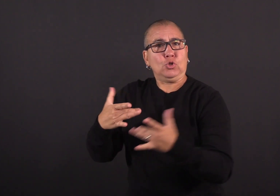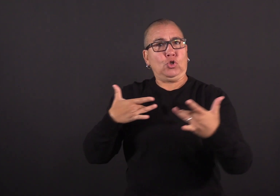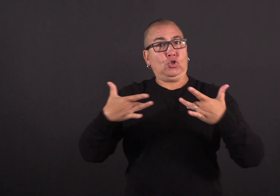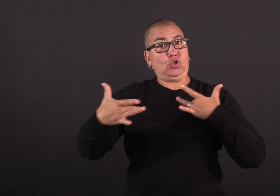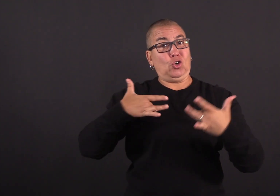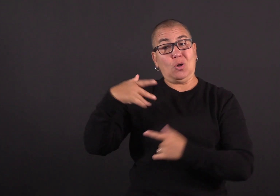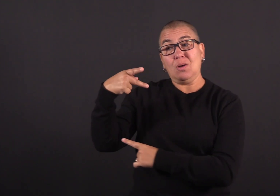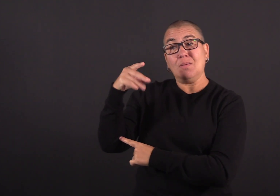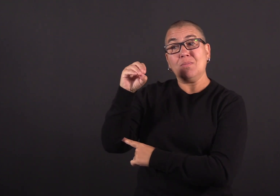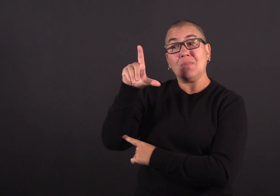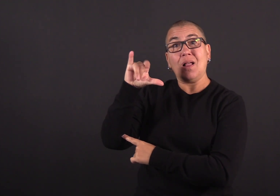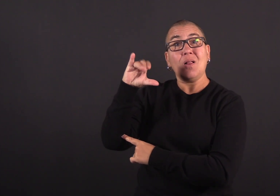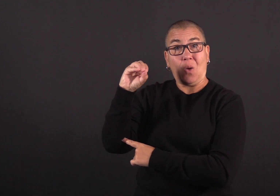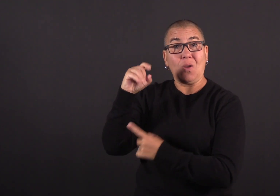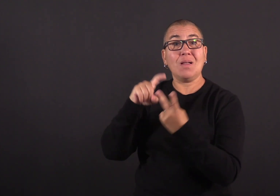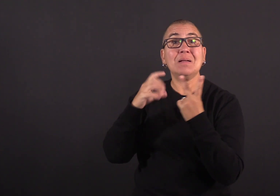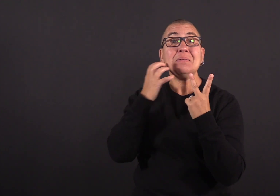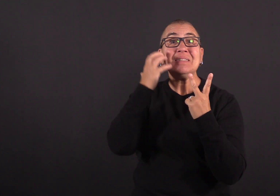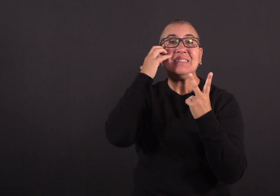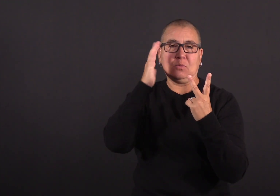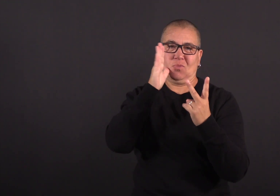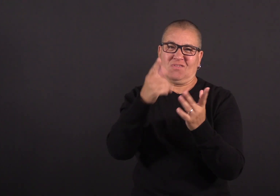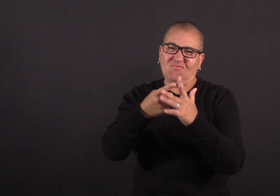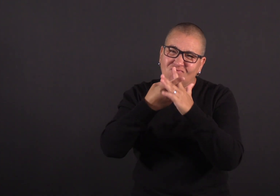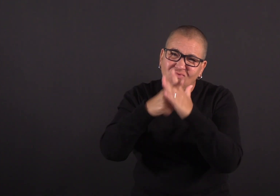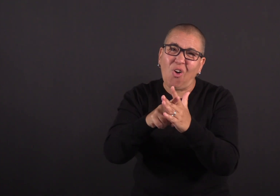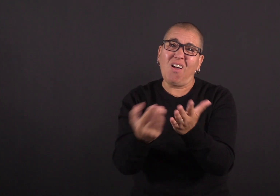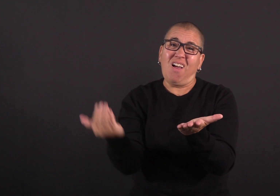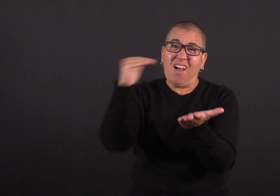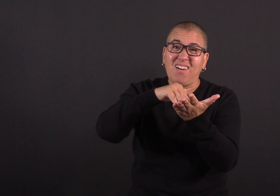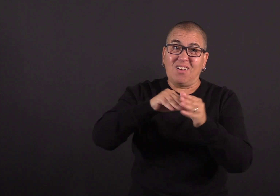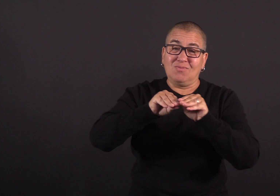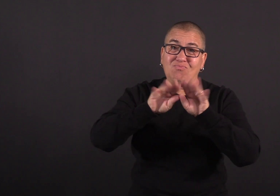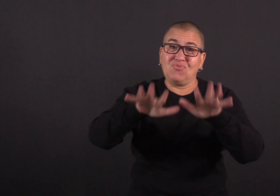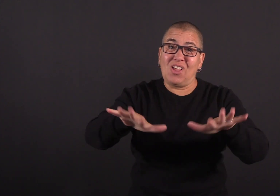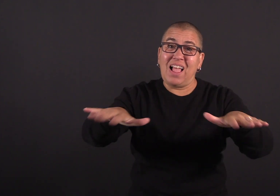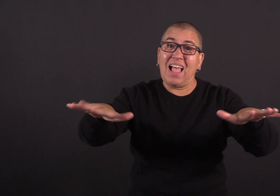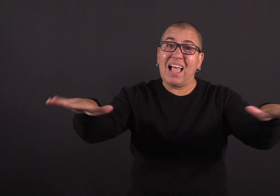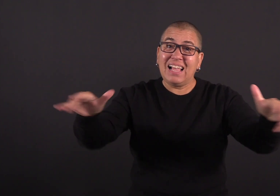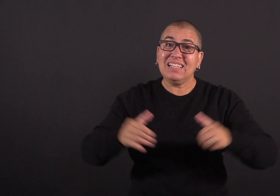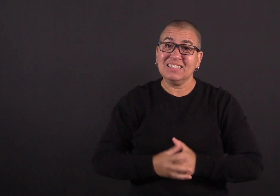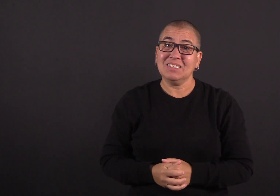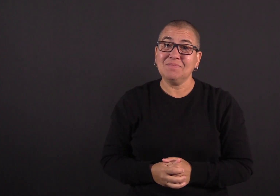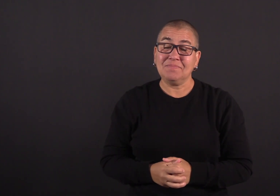of the medical community increasing, Singh thinks there could be a resurgence